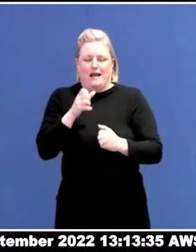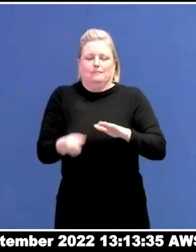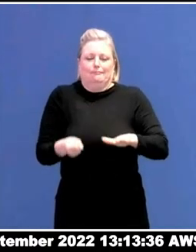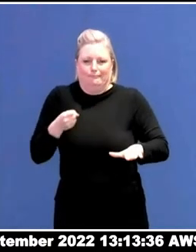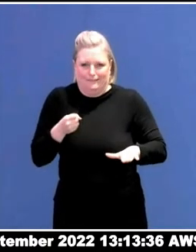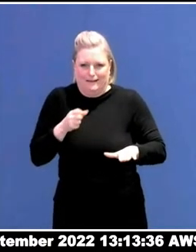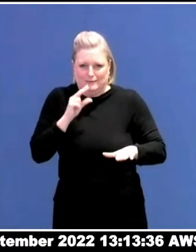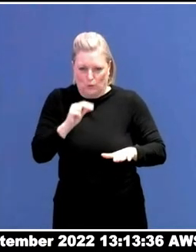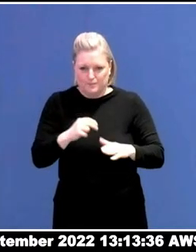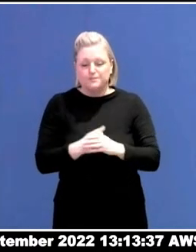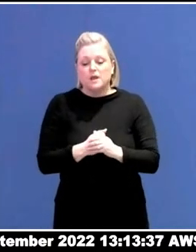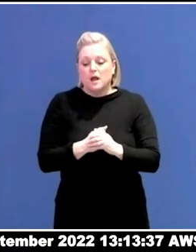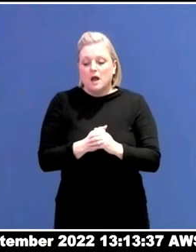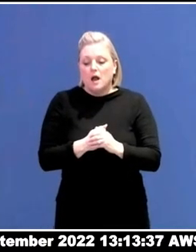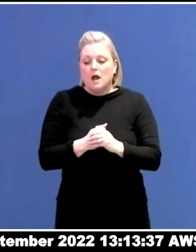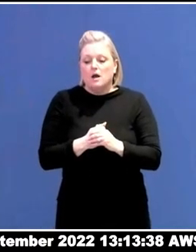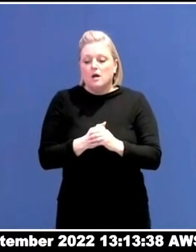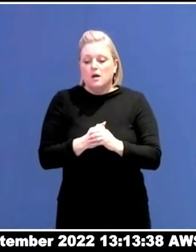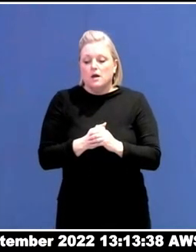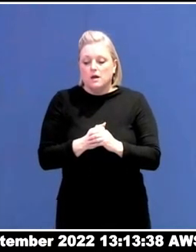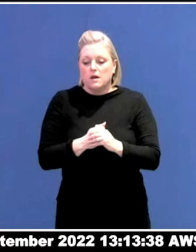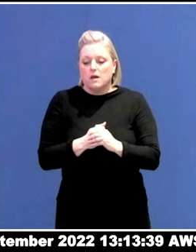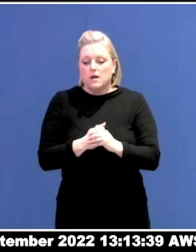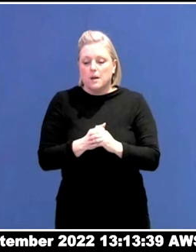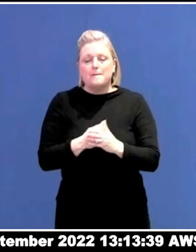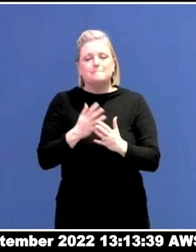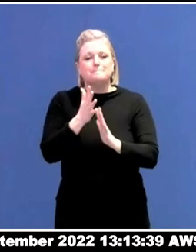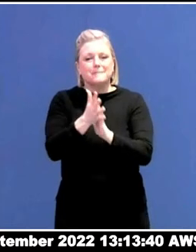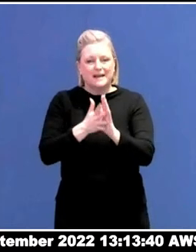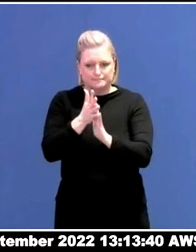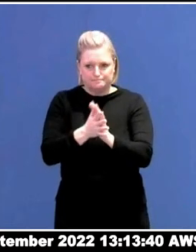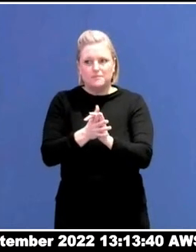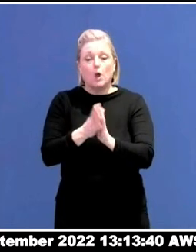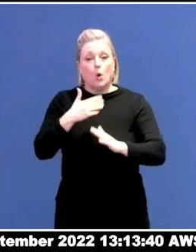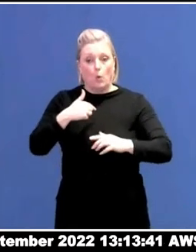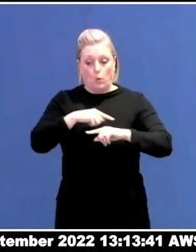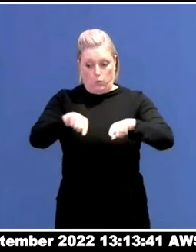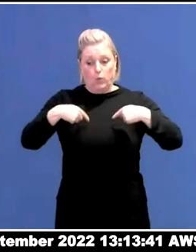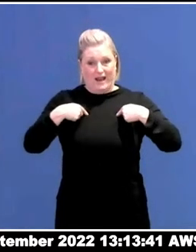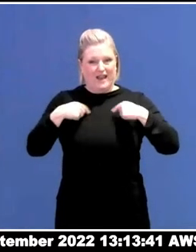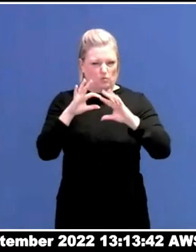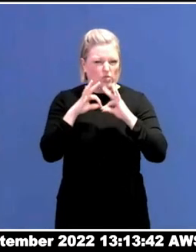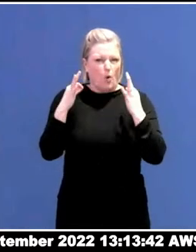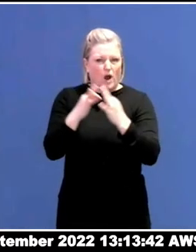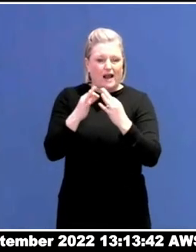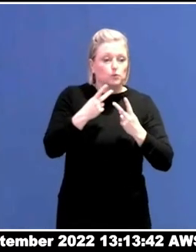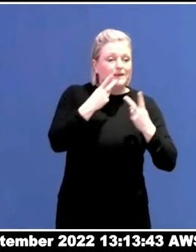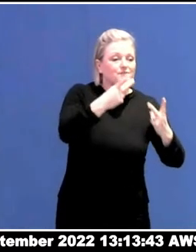Sorry. Is based on decarceration. So, what that actually means is we will work with, for example, the children of women who